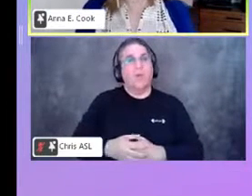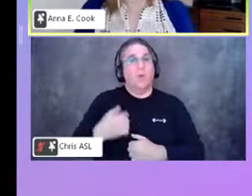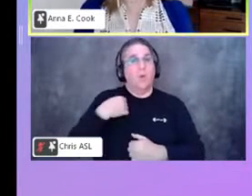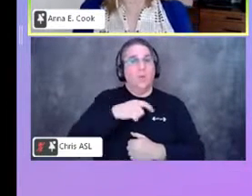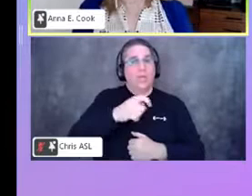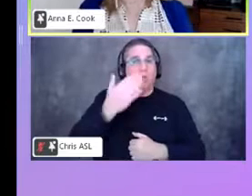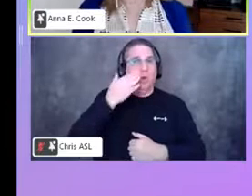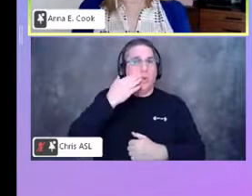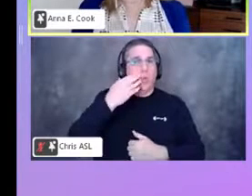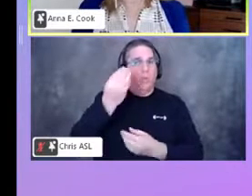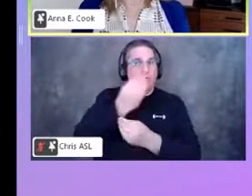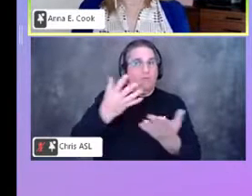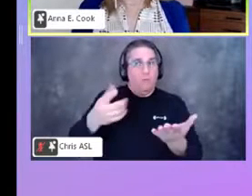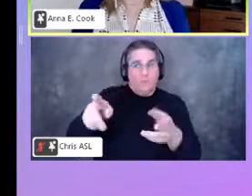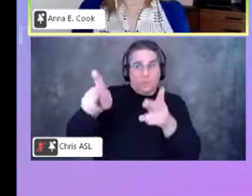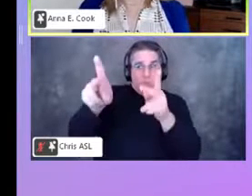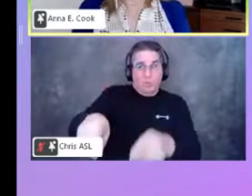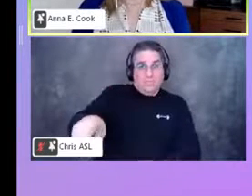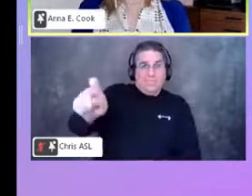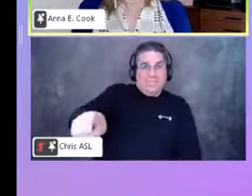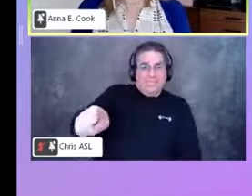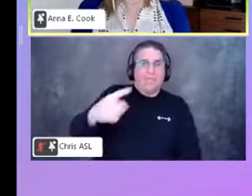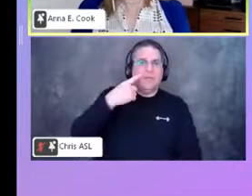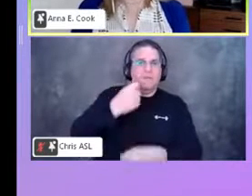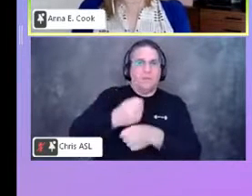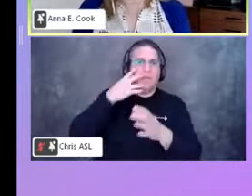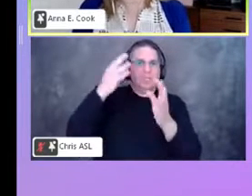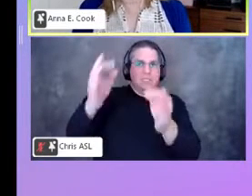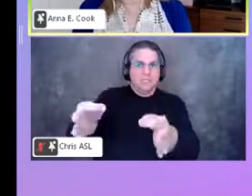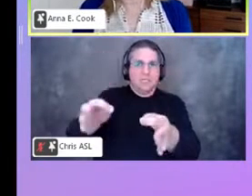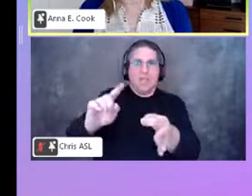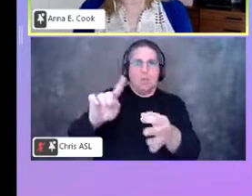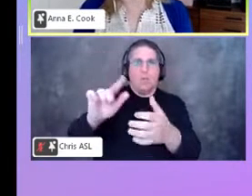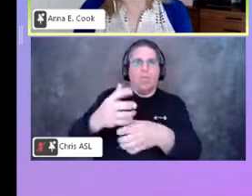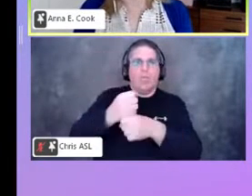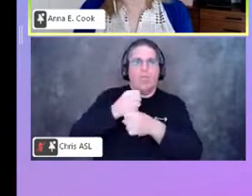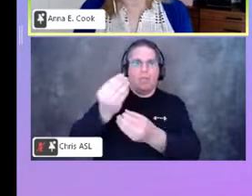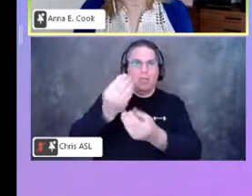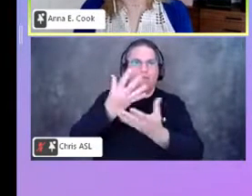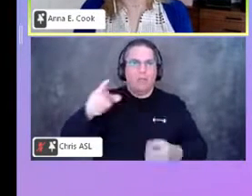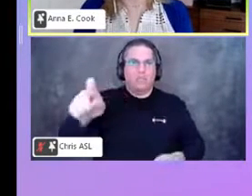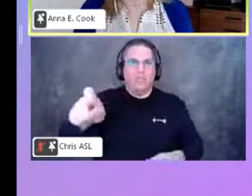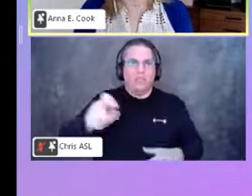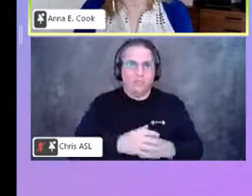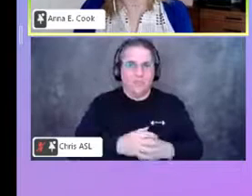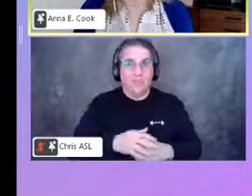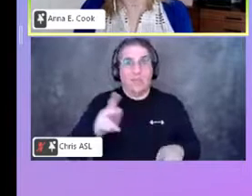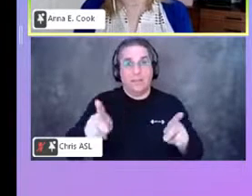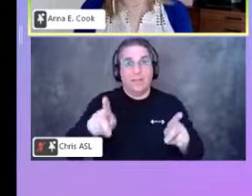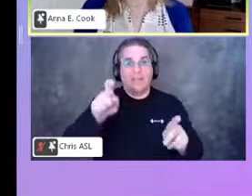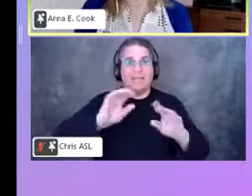they can get that information people need to have Clarity on the potential consequences of their